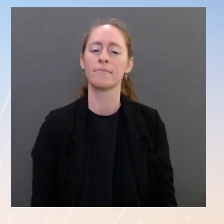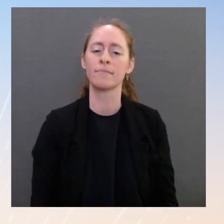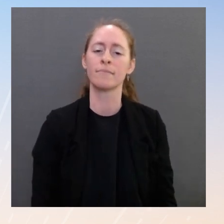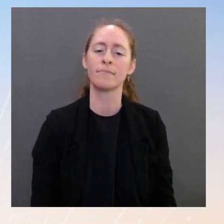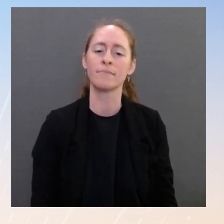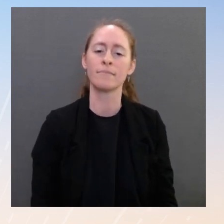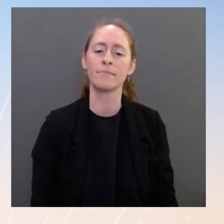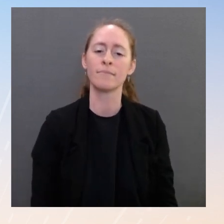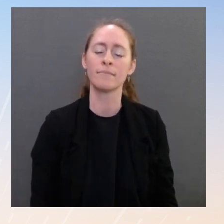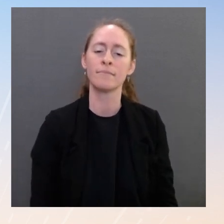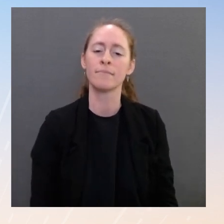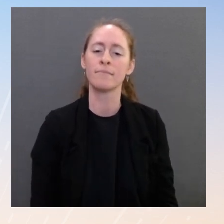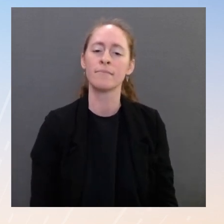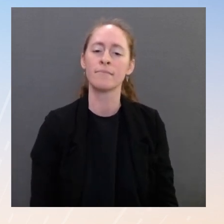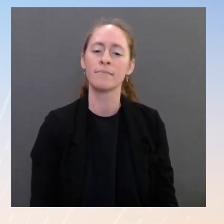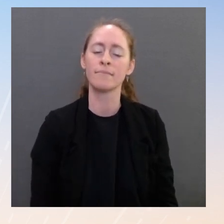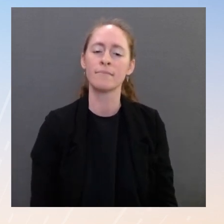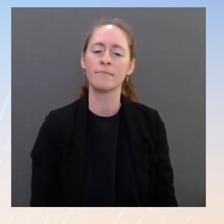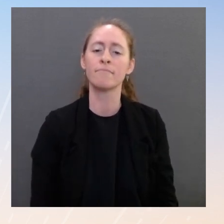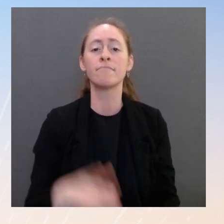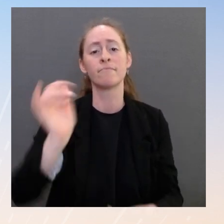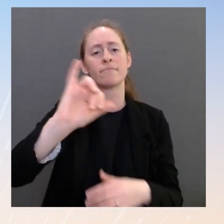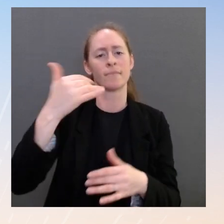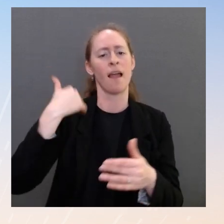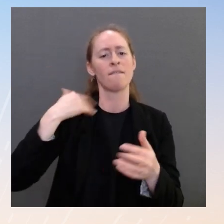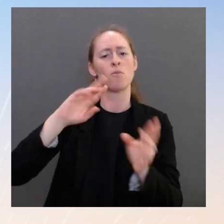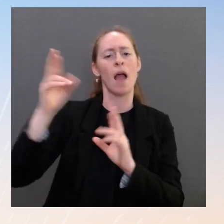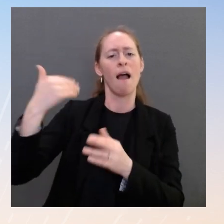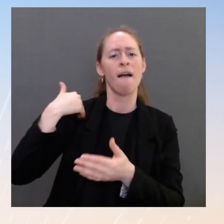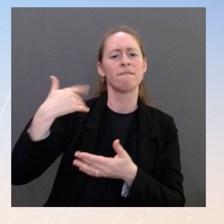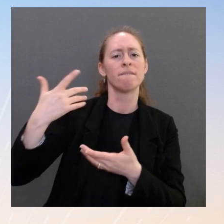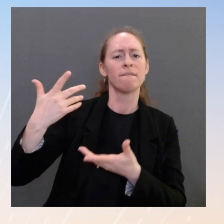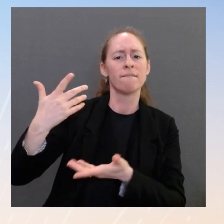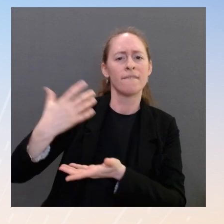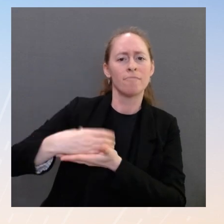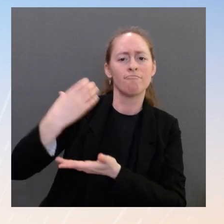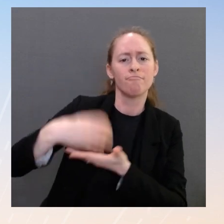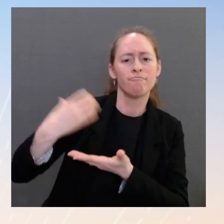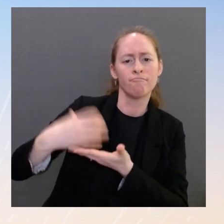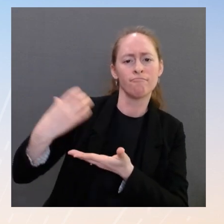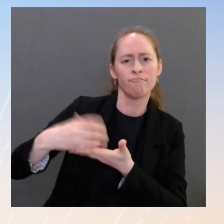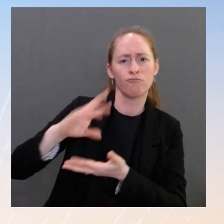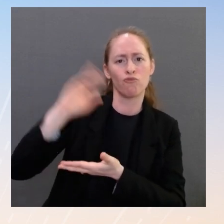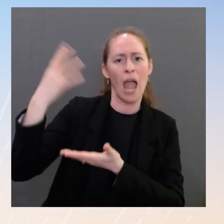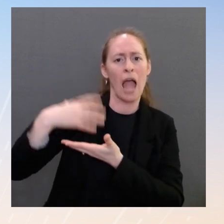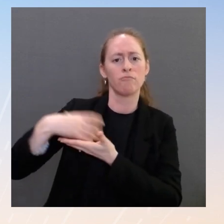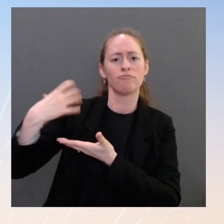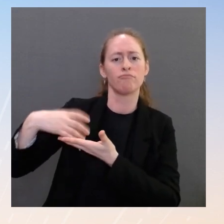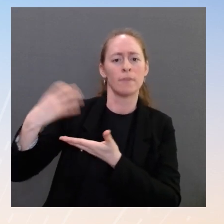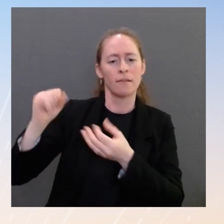and other imports right now, for the moment. And Bulgaria has said it is also looking at other import actions.